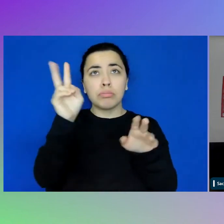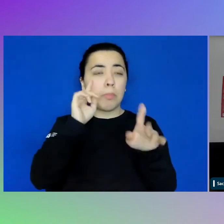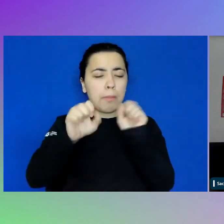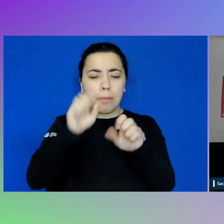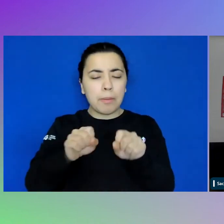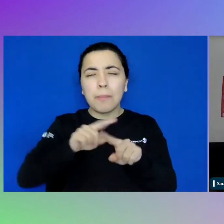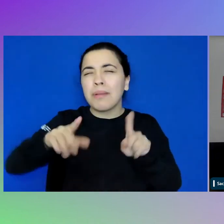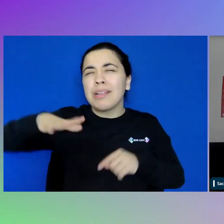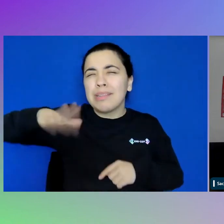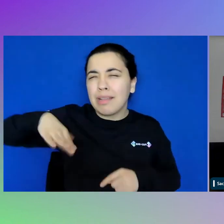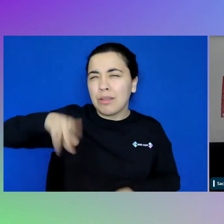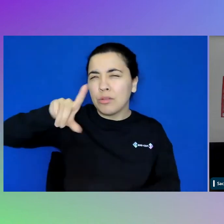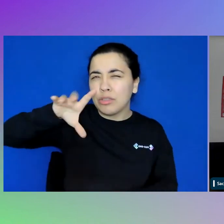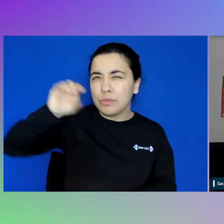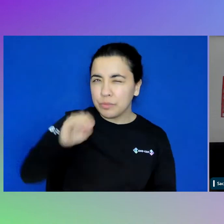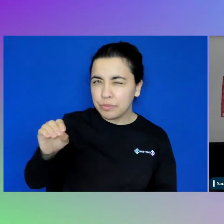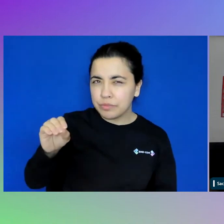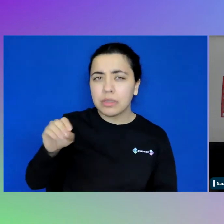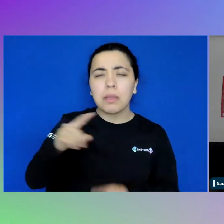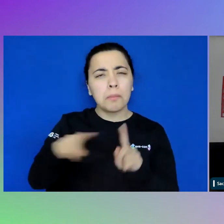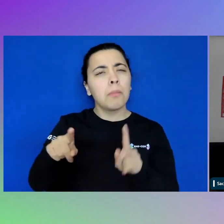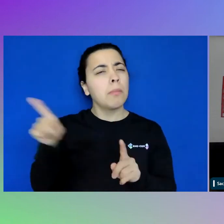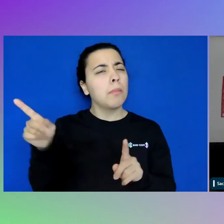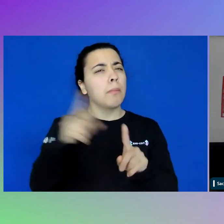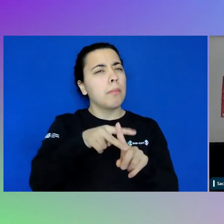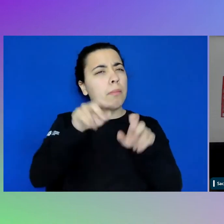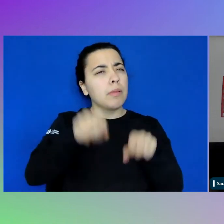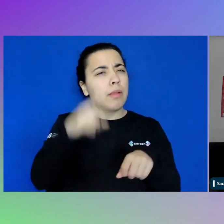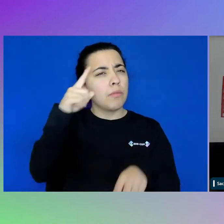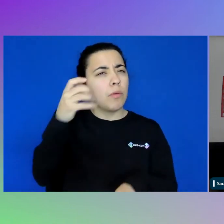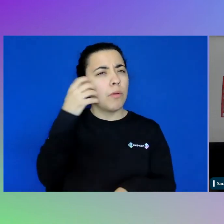the linter component does apply to, uh, to the native mobile app